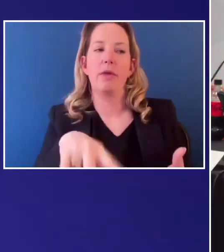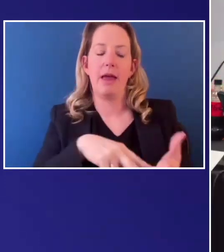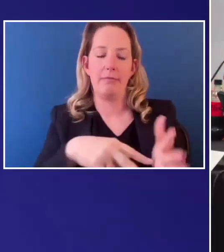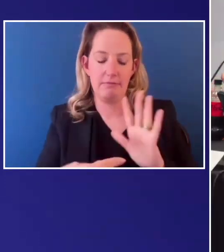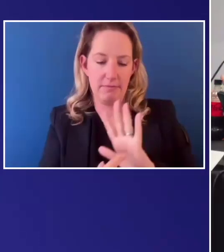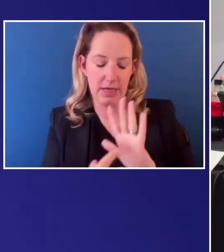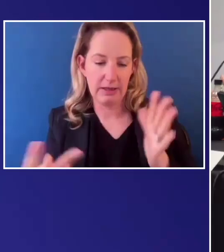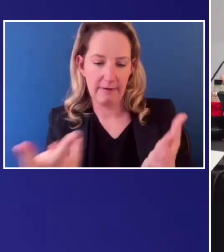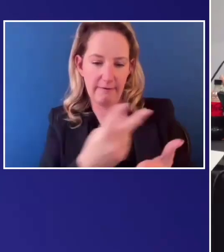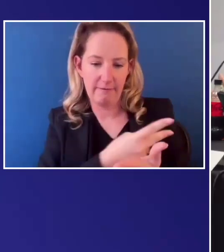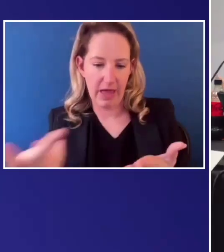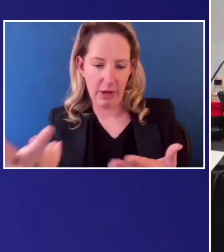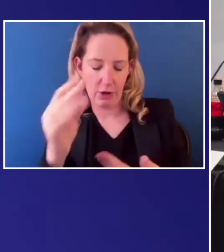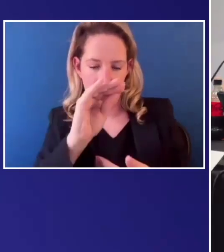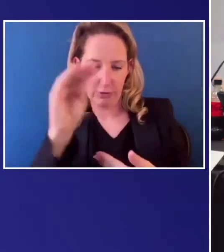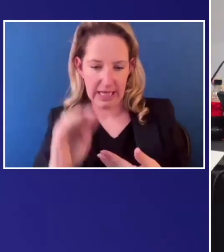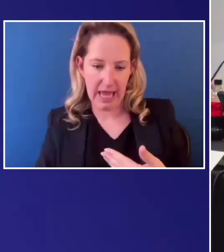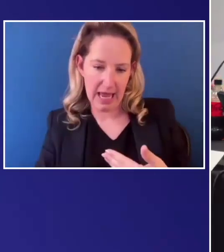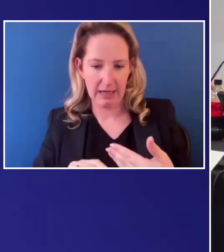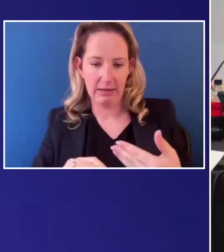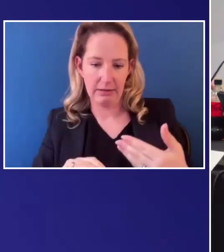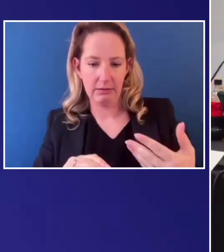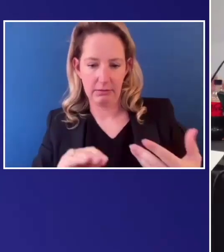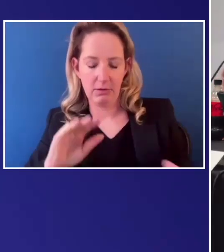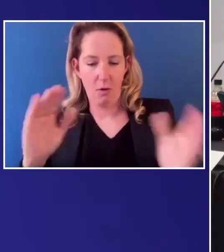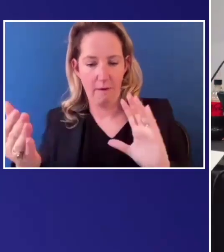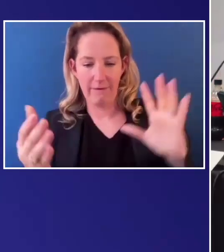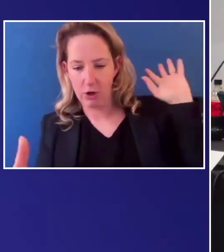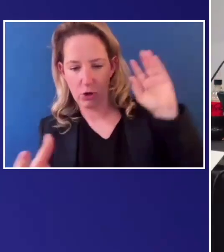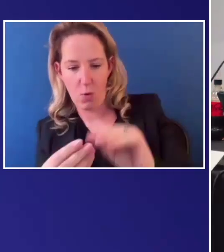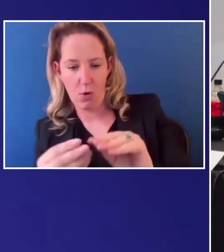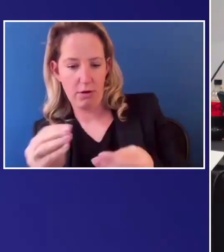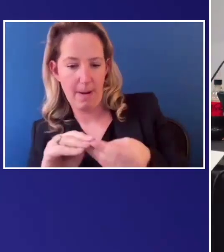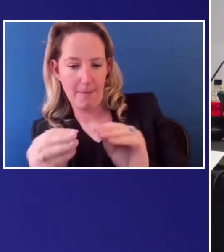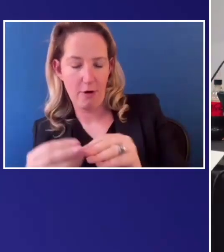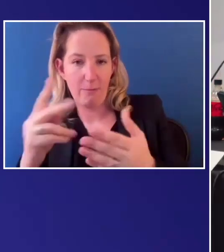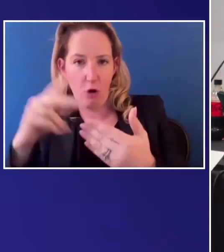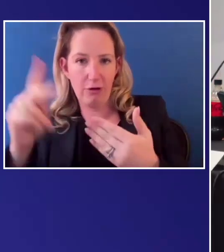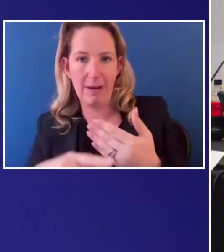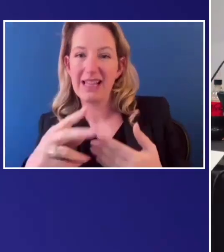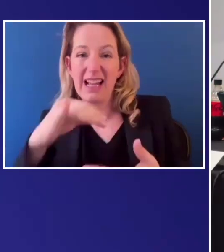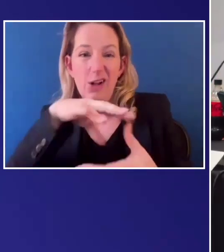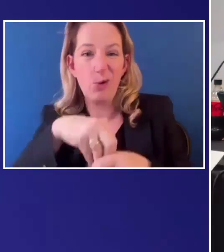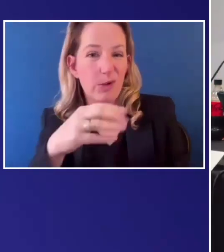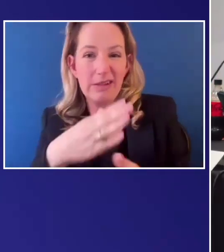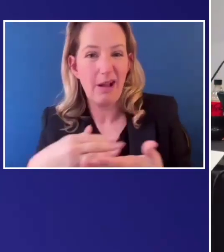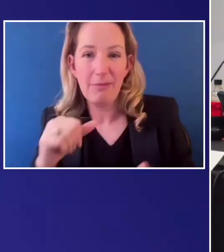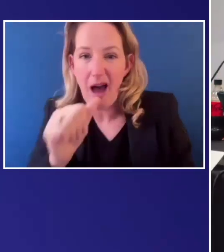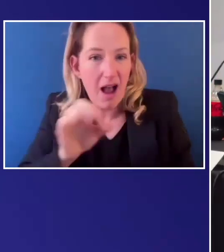number of programs, including those that weren't counted. And I would say we should be looking at the of those that were measured,